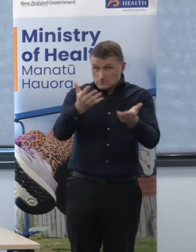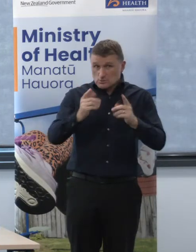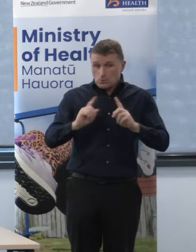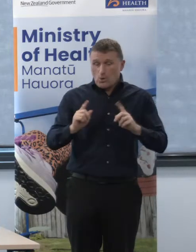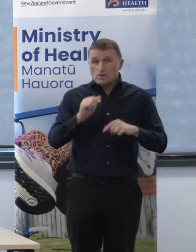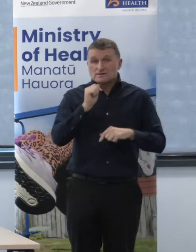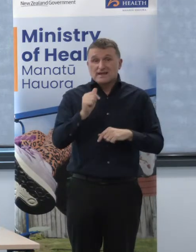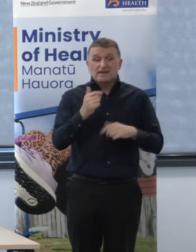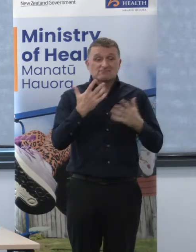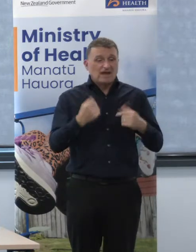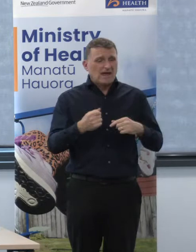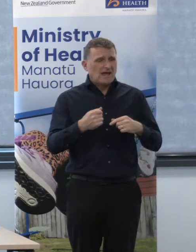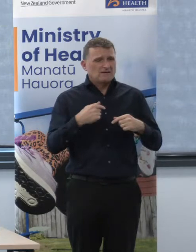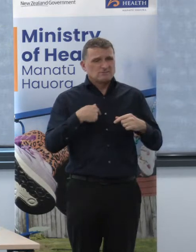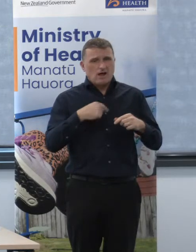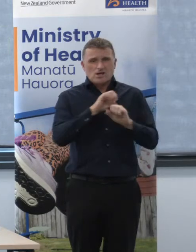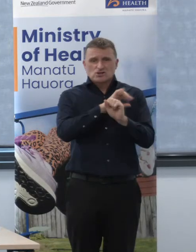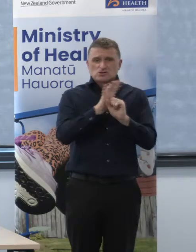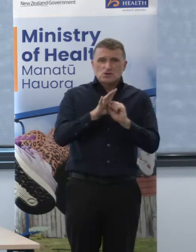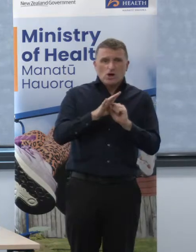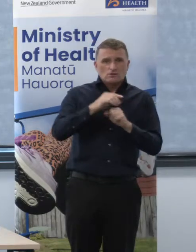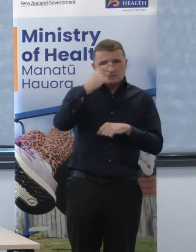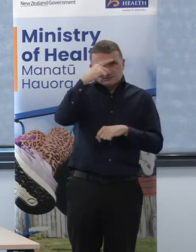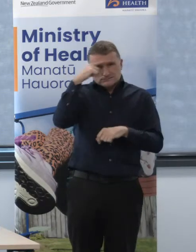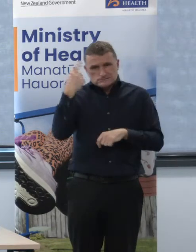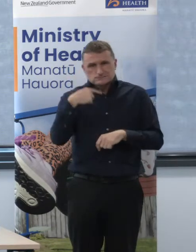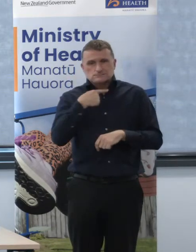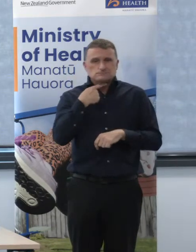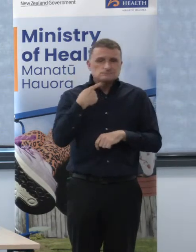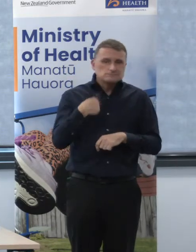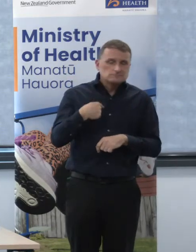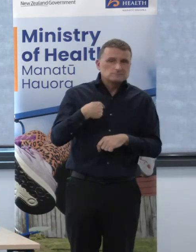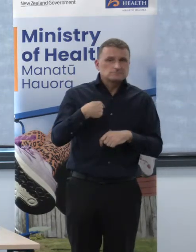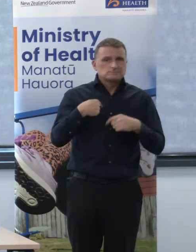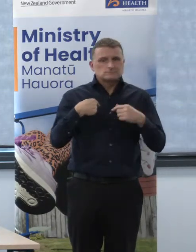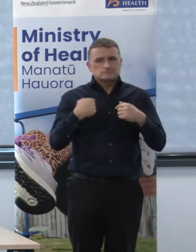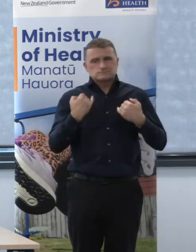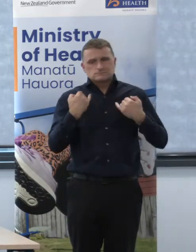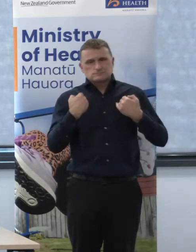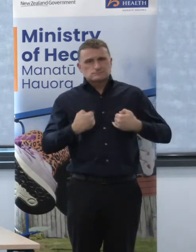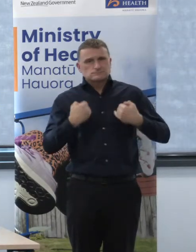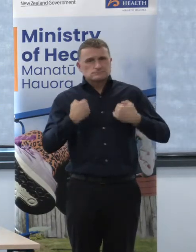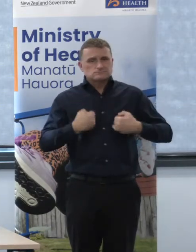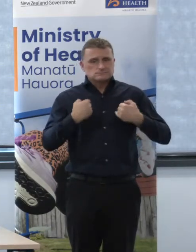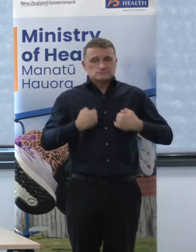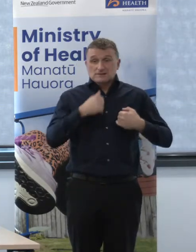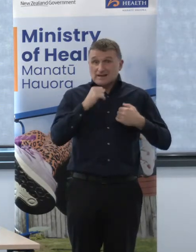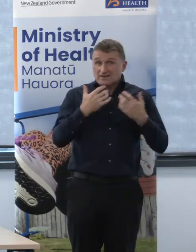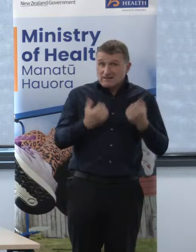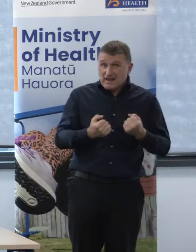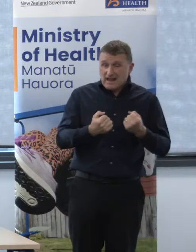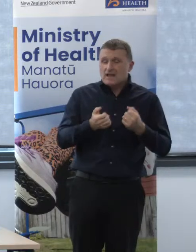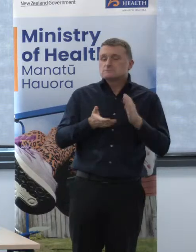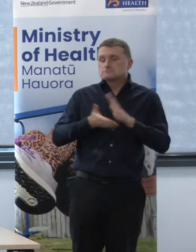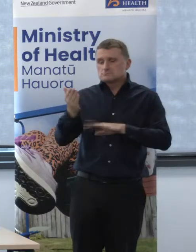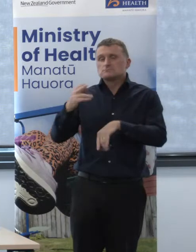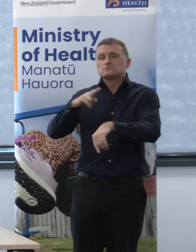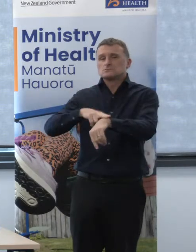out by one of your eagle out -- eagle eyed collies, that the advice on our website was not what we hope to express.It advice just for the avoidance of doubt, anyone with symptoms of COVID within 90 days of